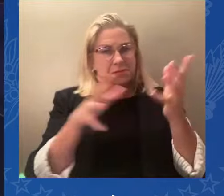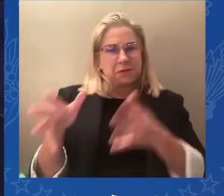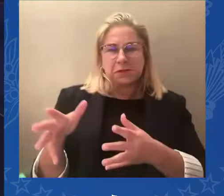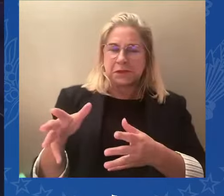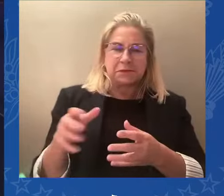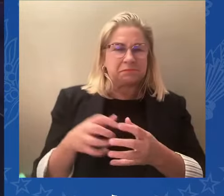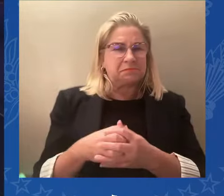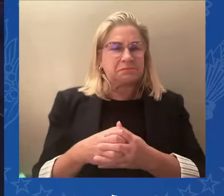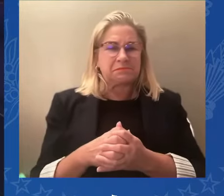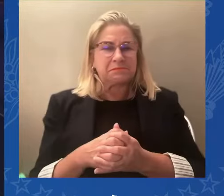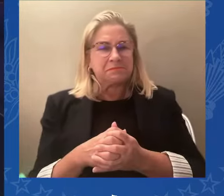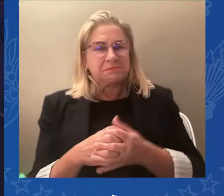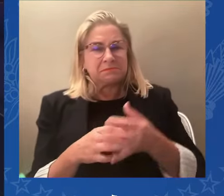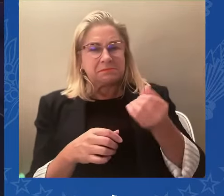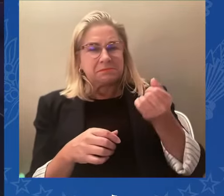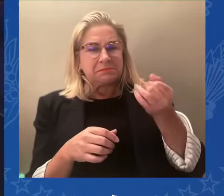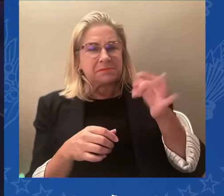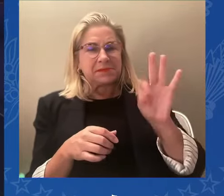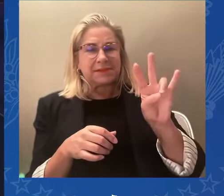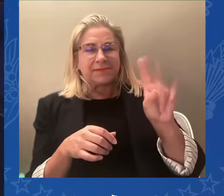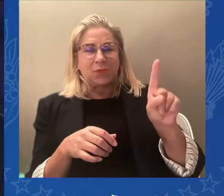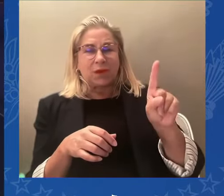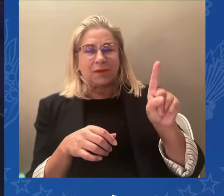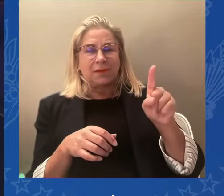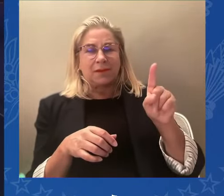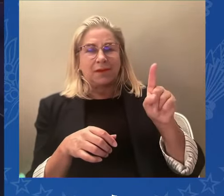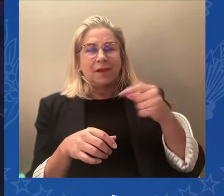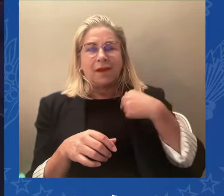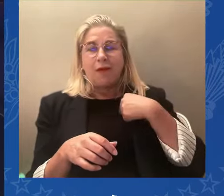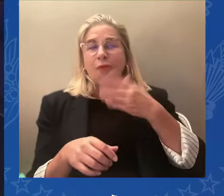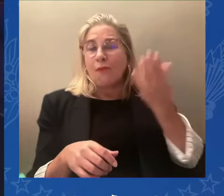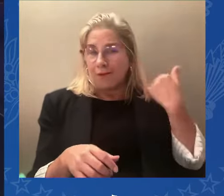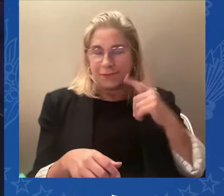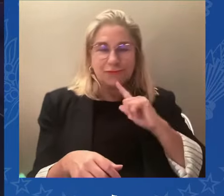I decided to run for the United States Senate because of segregation in my city -- my state.